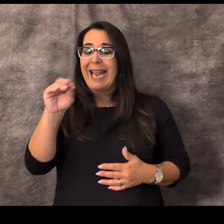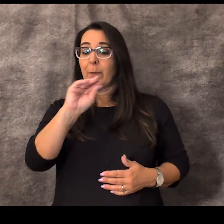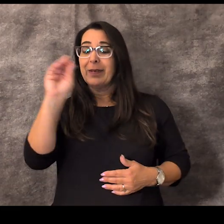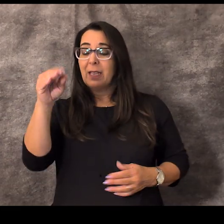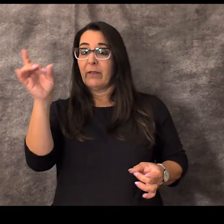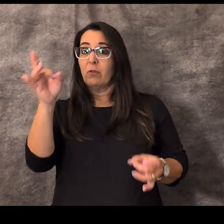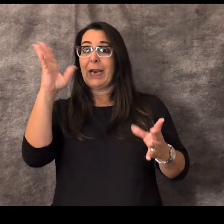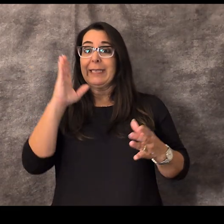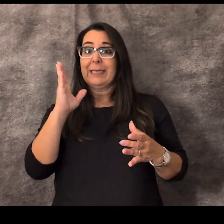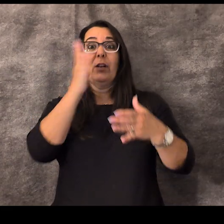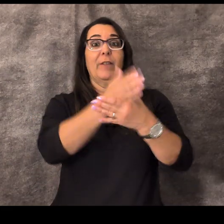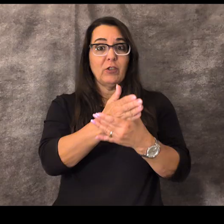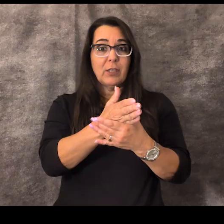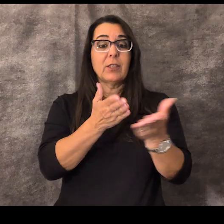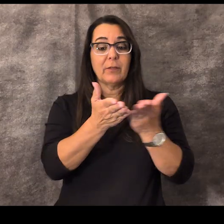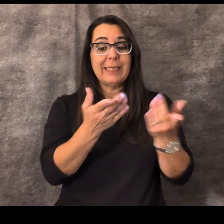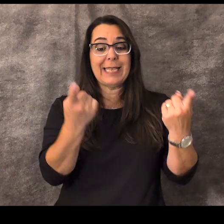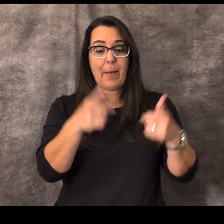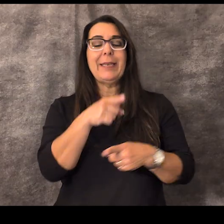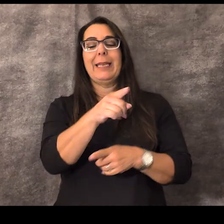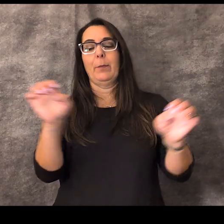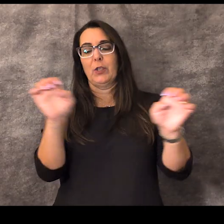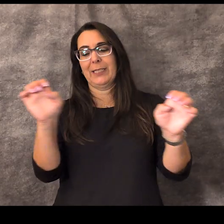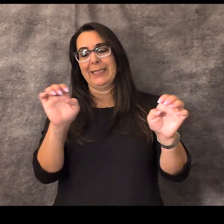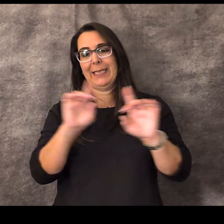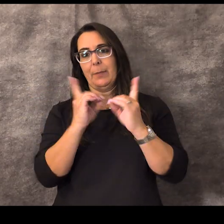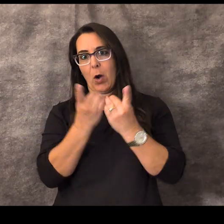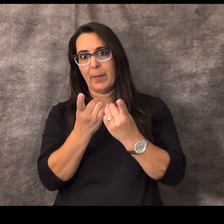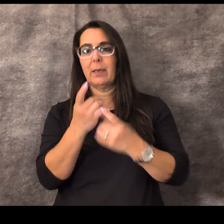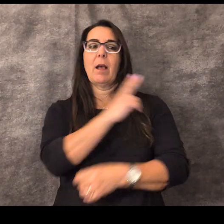delivered in an emergency department, hospital or jail.